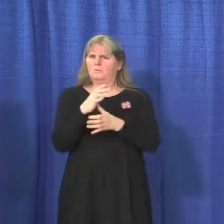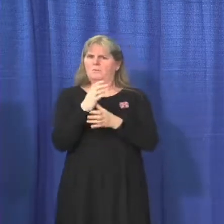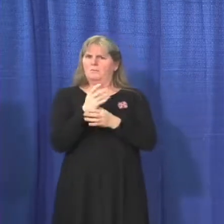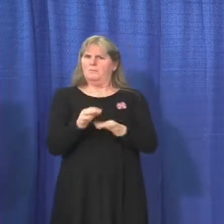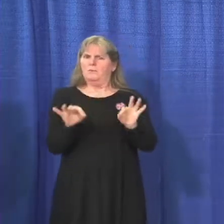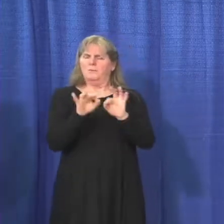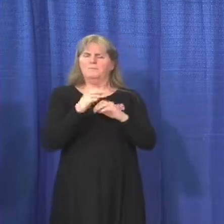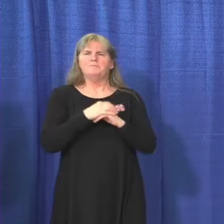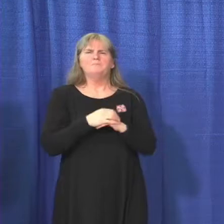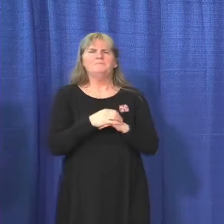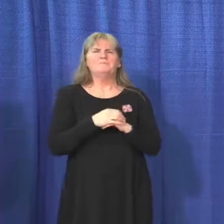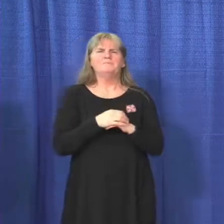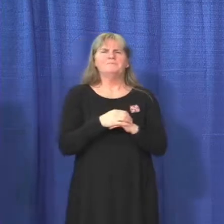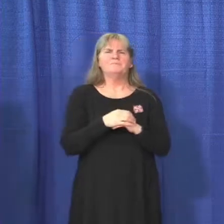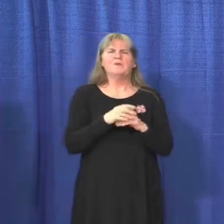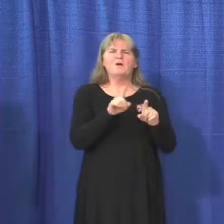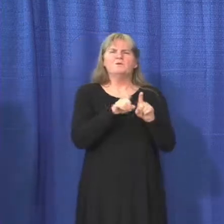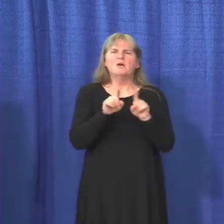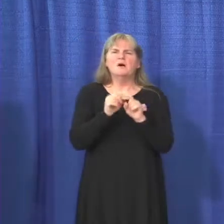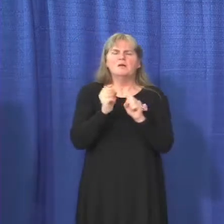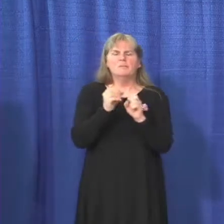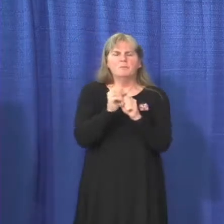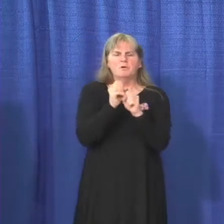little bit on the 450,000 that